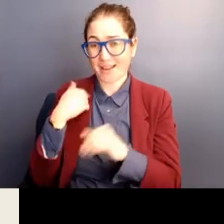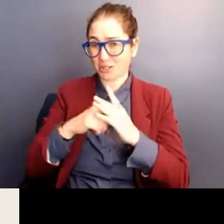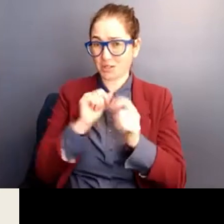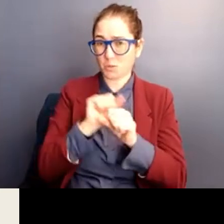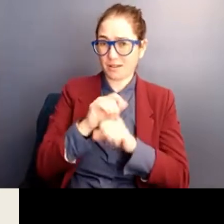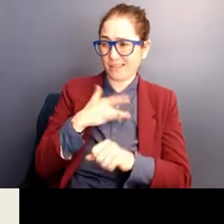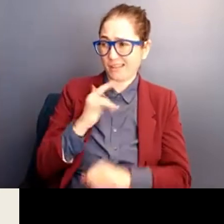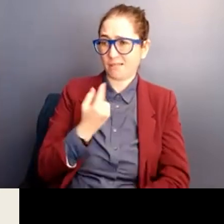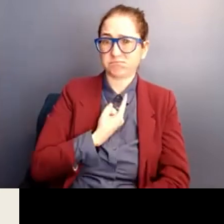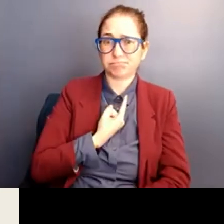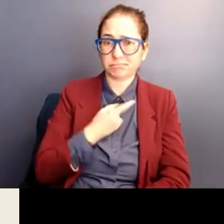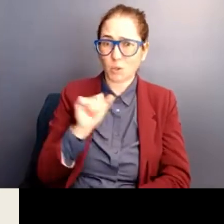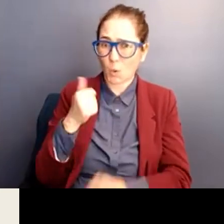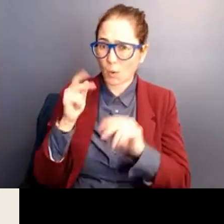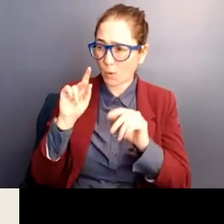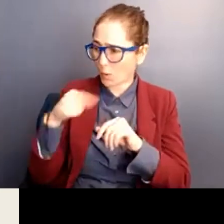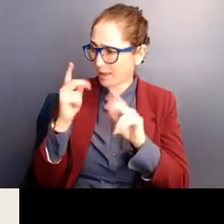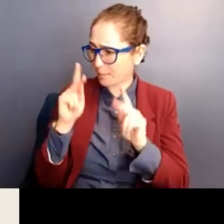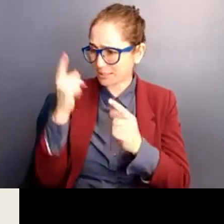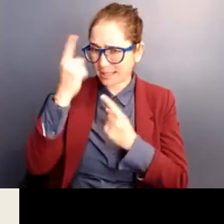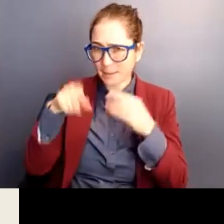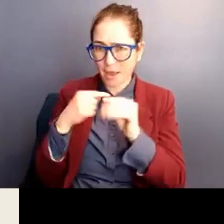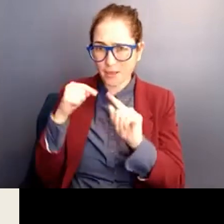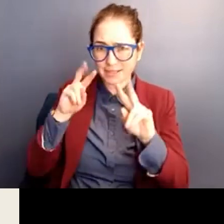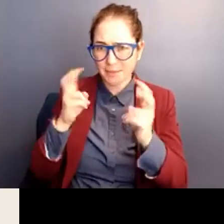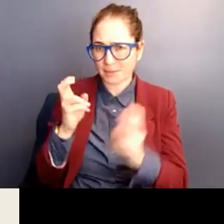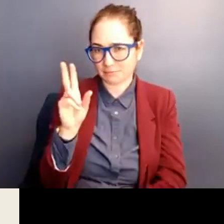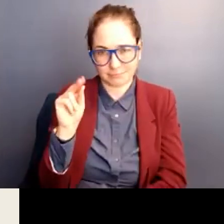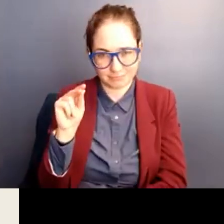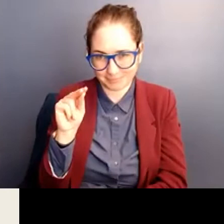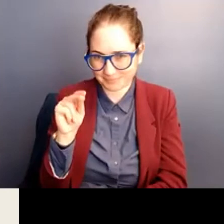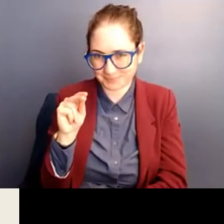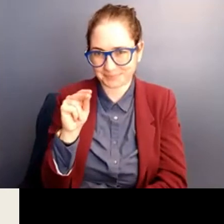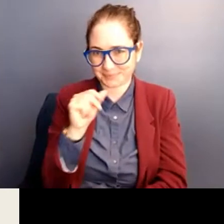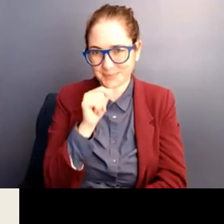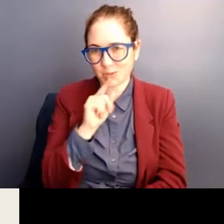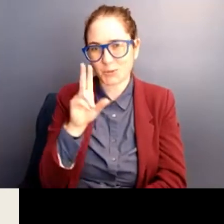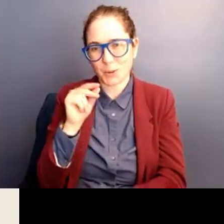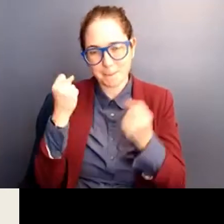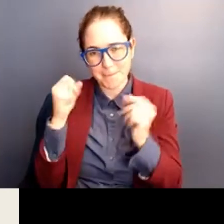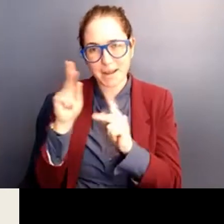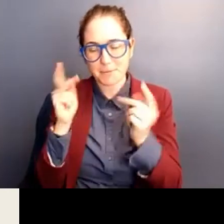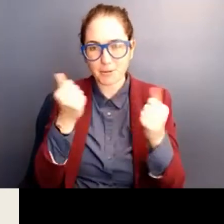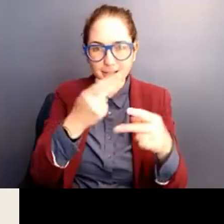was the only one thinking about this. And I'm certainly not alone. There's lots of people figuring this out. And sharing resources